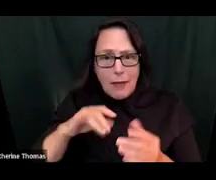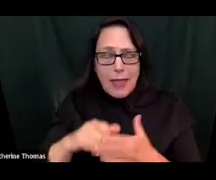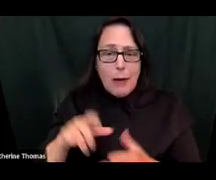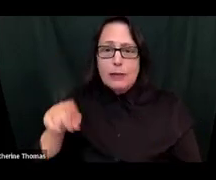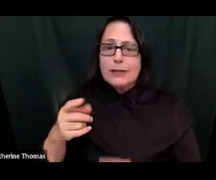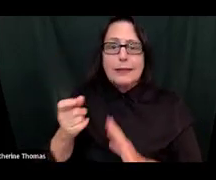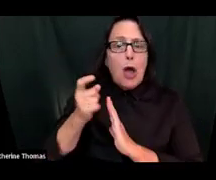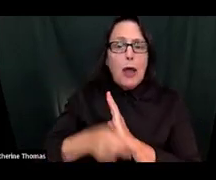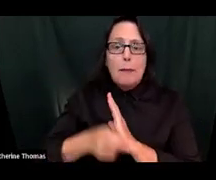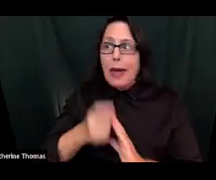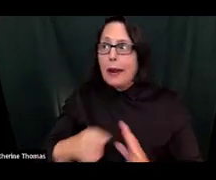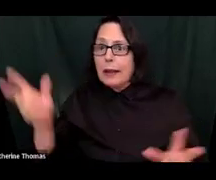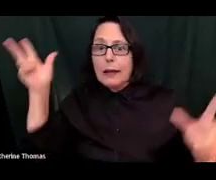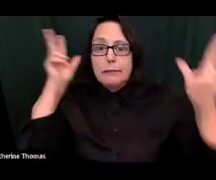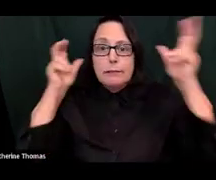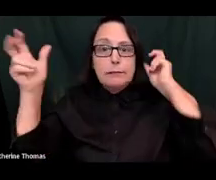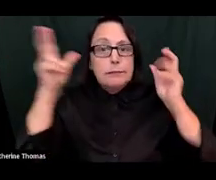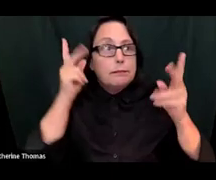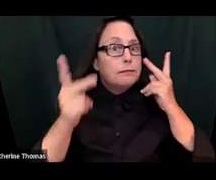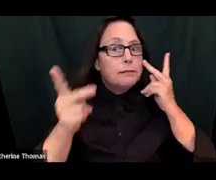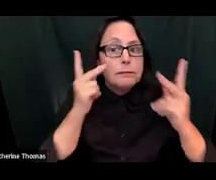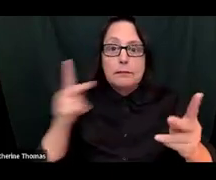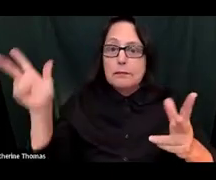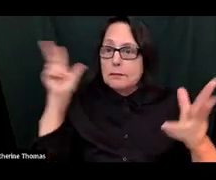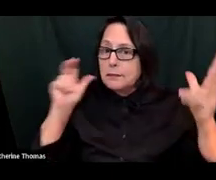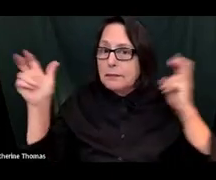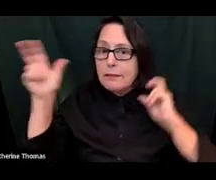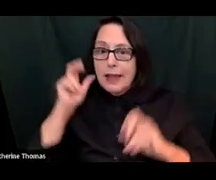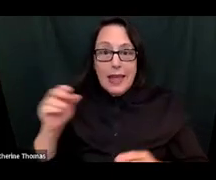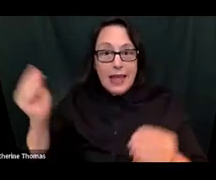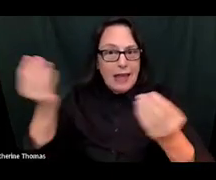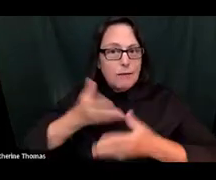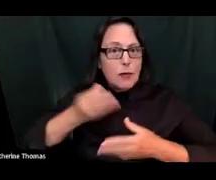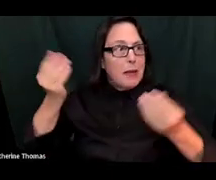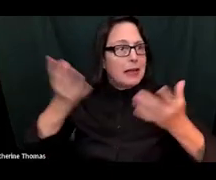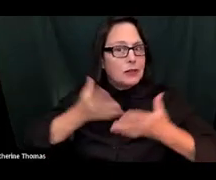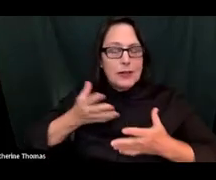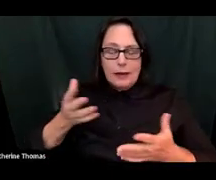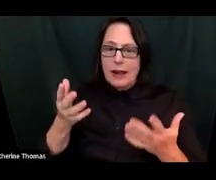just automatically have a flow of vision, of information through our vision and